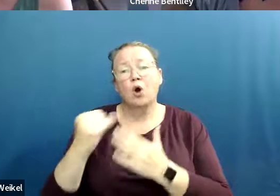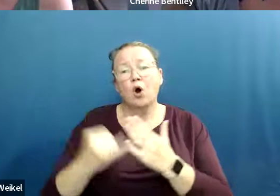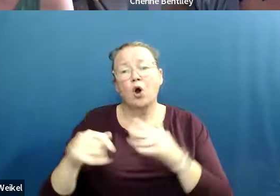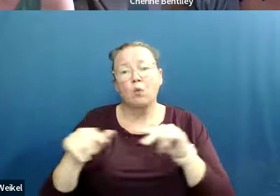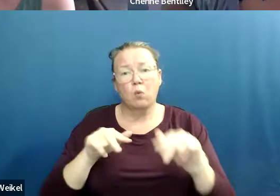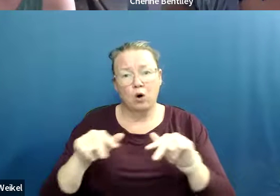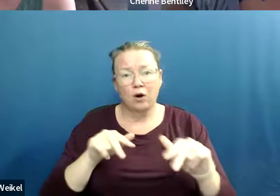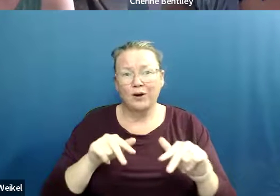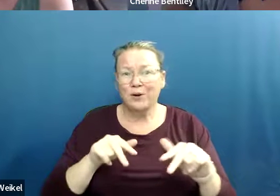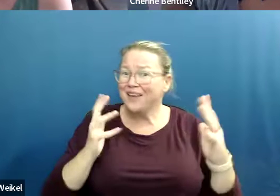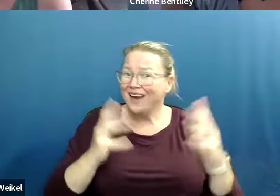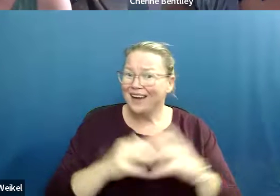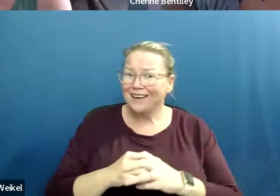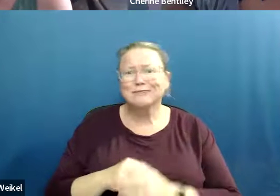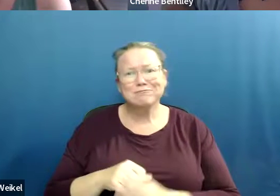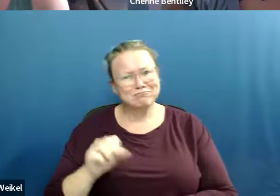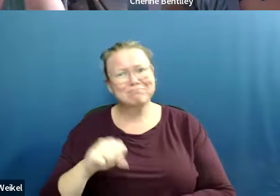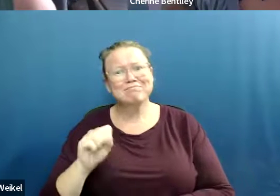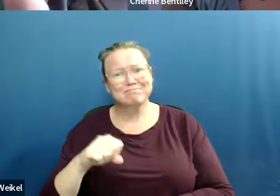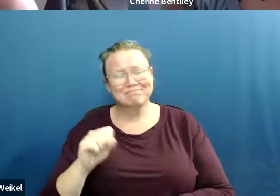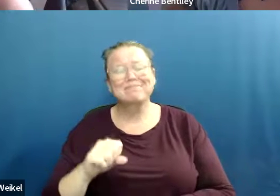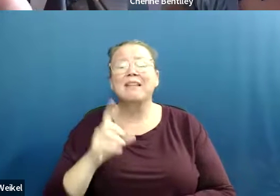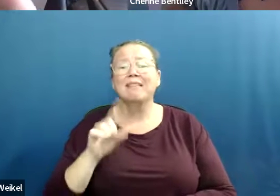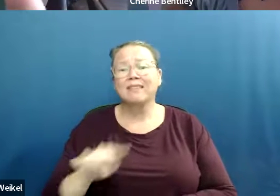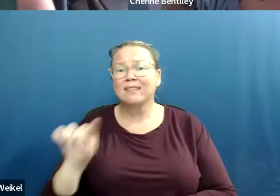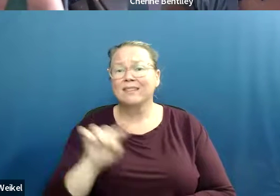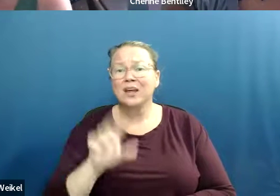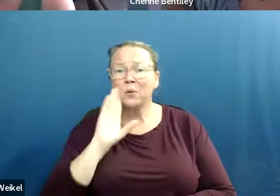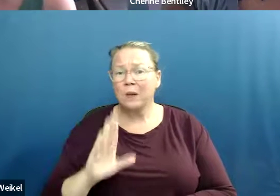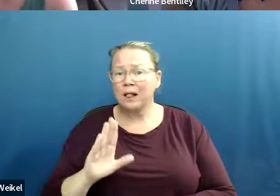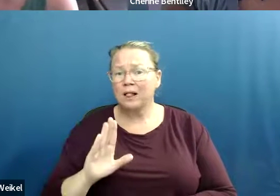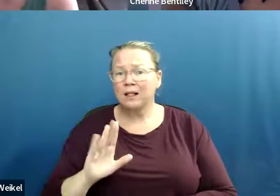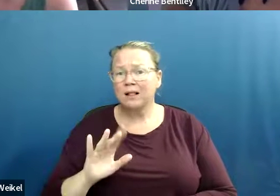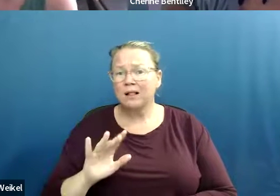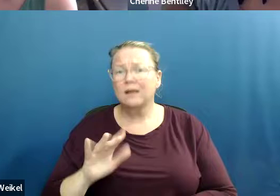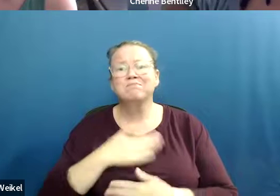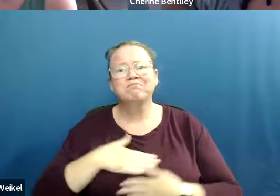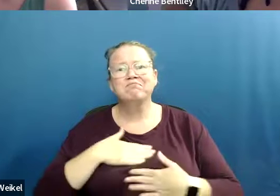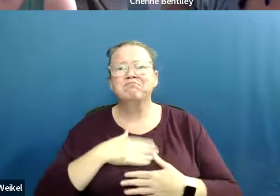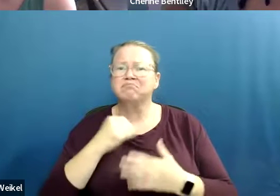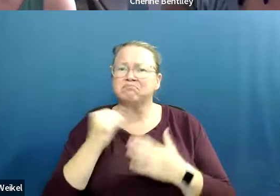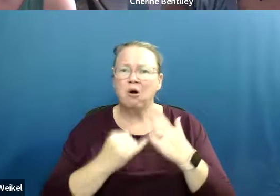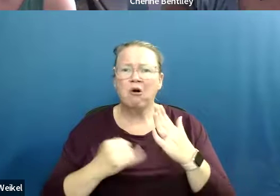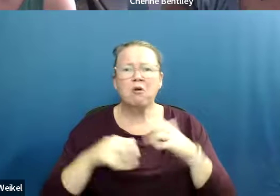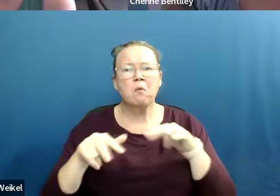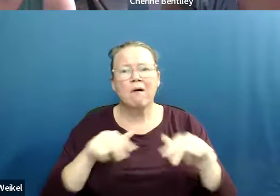Harm (He/Him): Oh, yea! Cherine Bentlley: Yeah, and they are going to enjoy the art walk. And then we're gonna have ice cream.